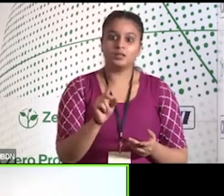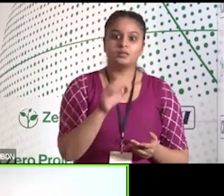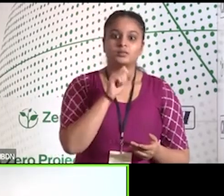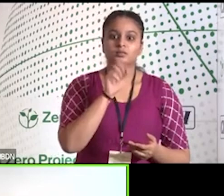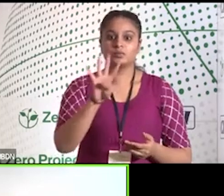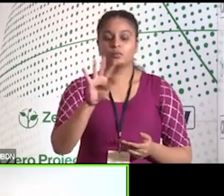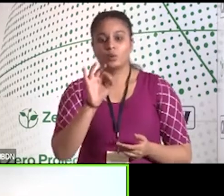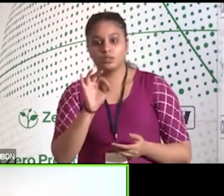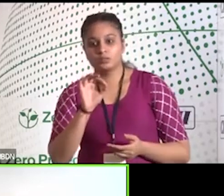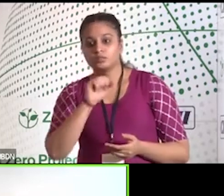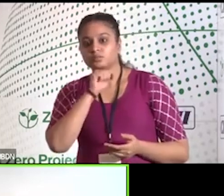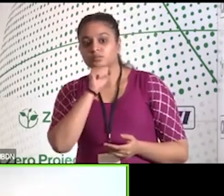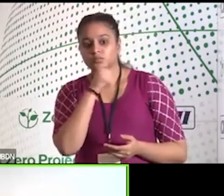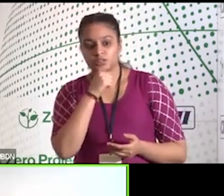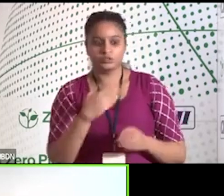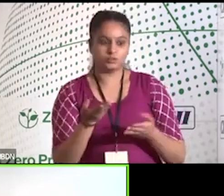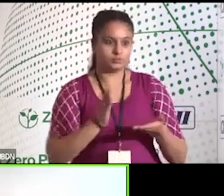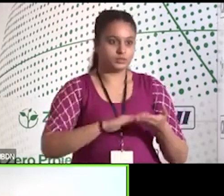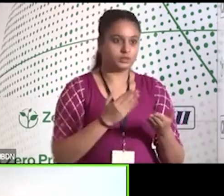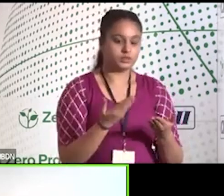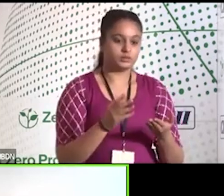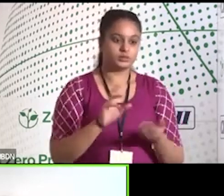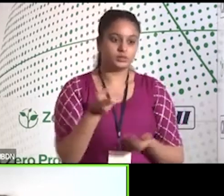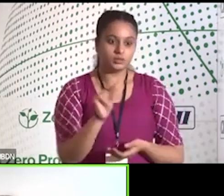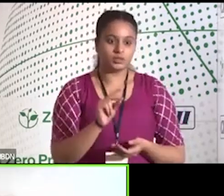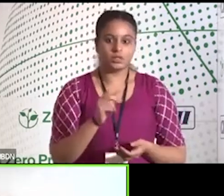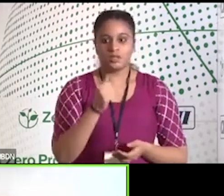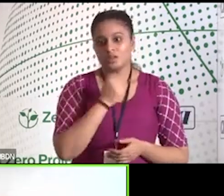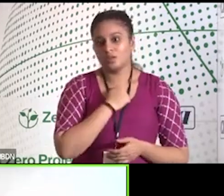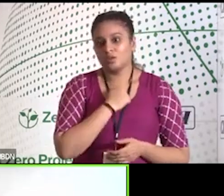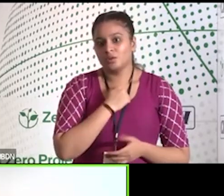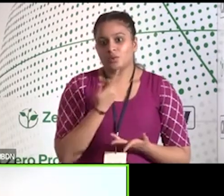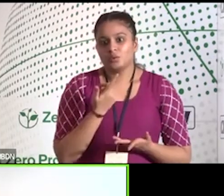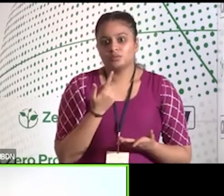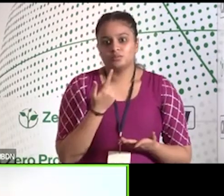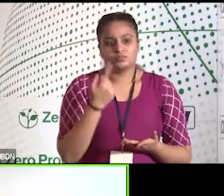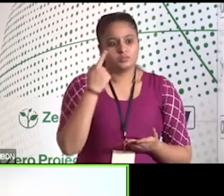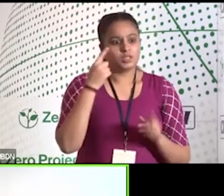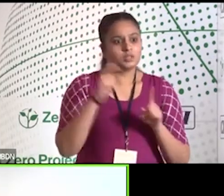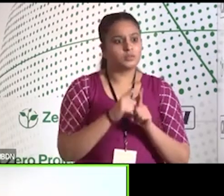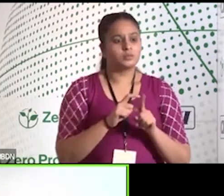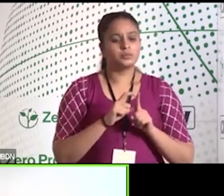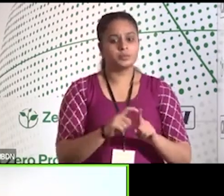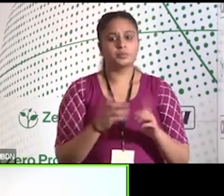And after marriage, I never had my own identity. Like what? Who I am at eight.